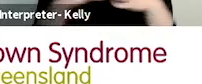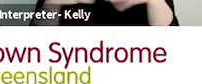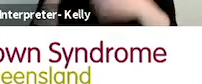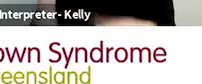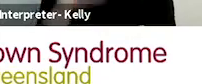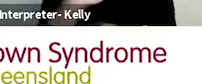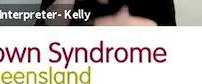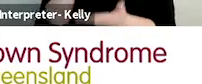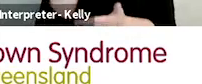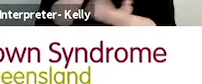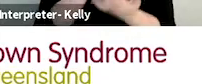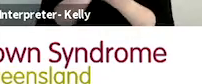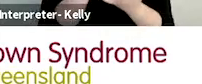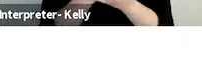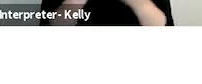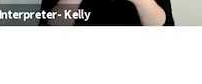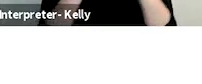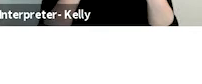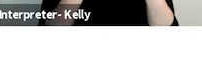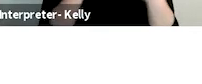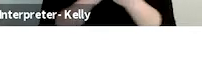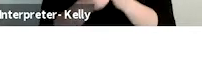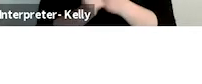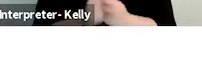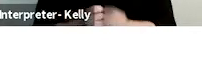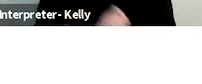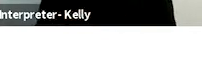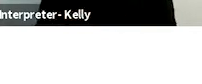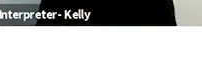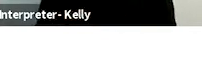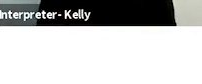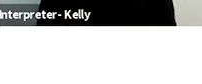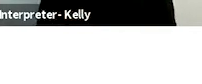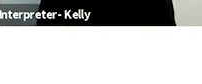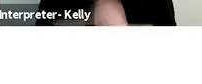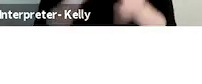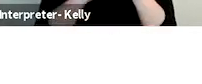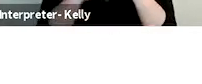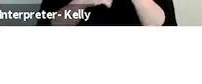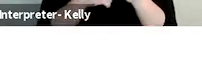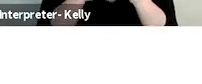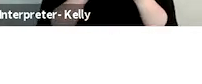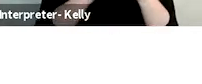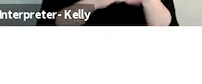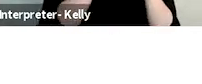adaptations and modifications. So from Sam Johnstone on UDL on campus at cast he said,